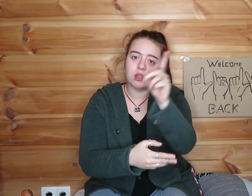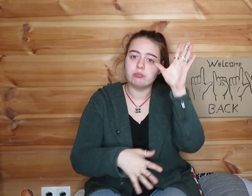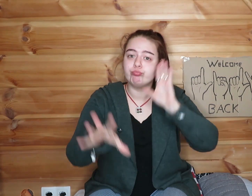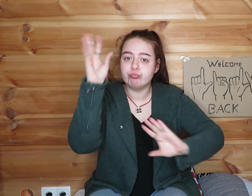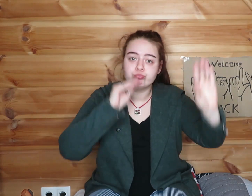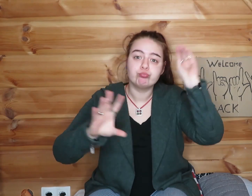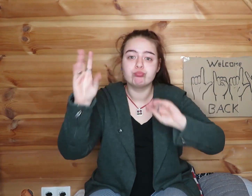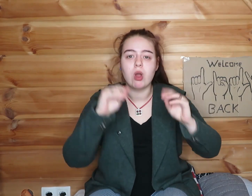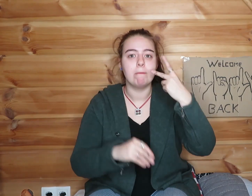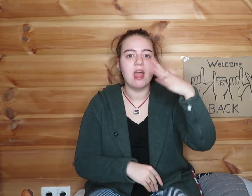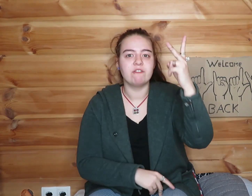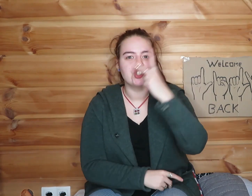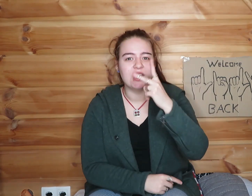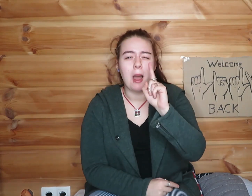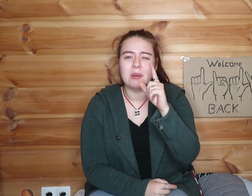So you can learn and understand us better.